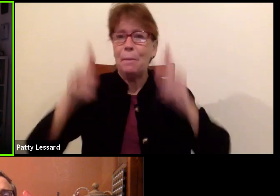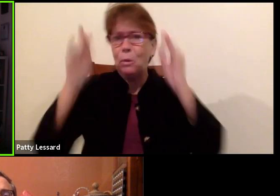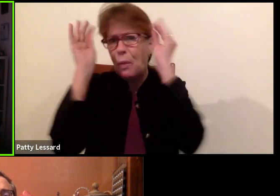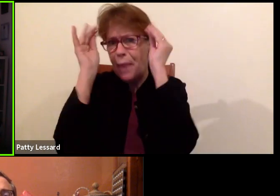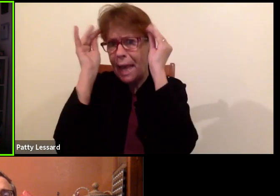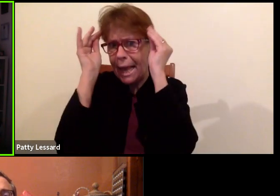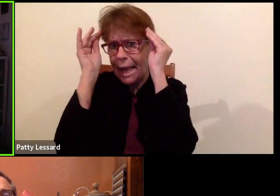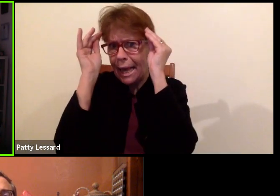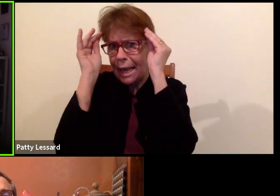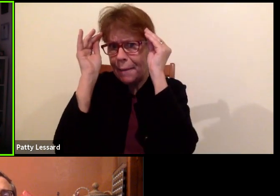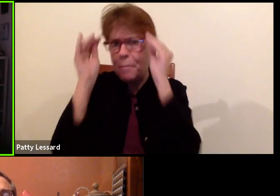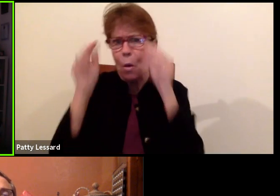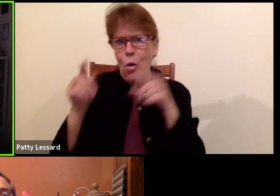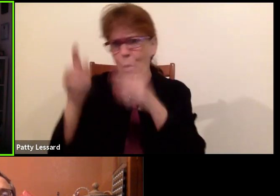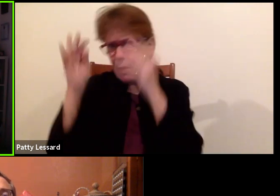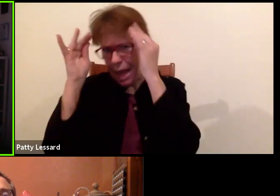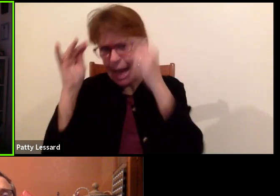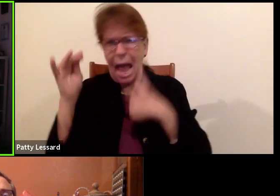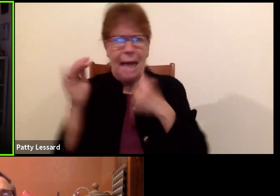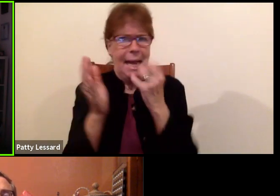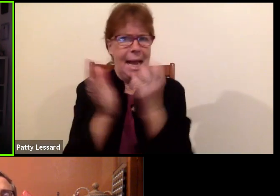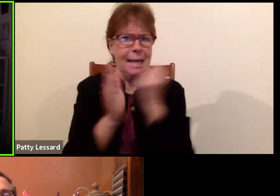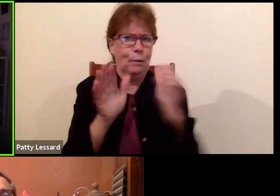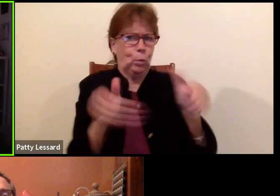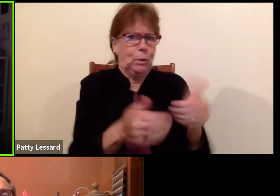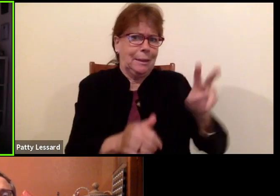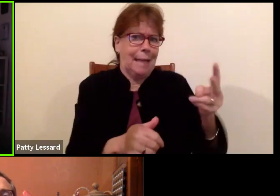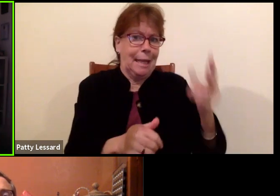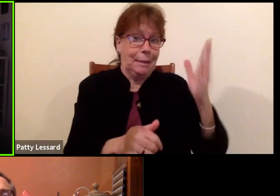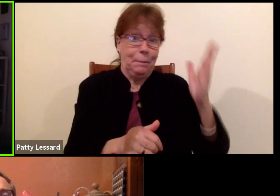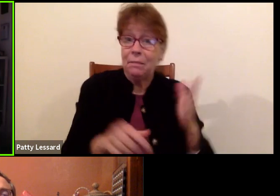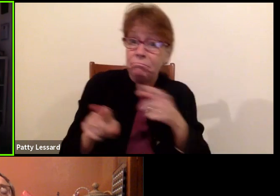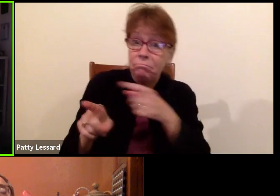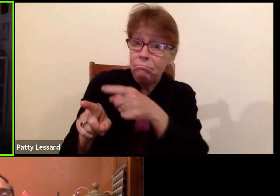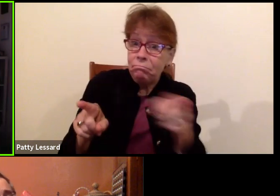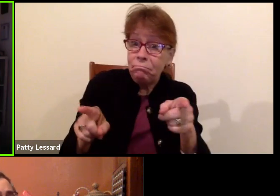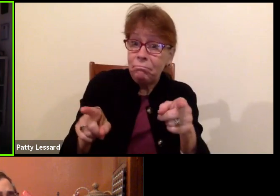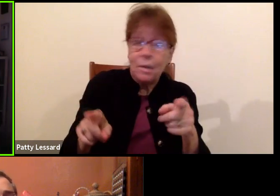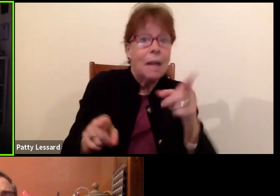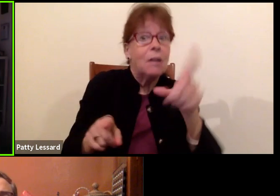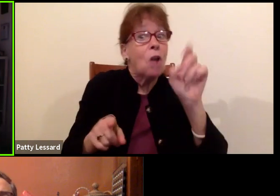≫ Nancy: Great. Any other questions for Don right now? And if we want to pause for a